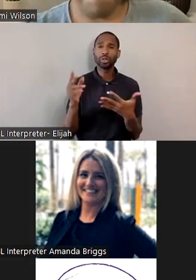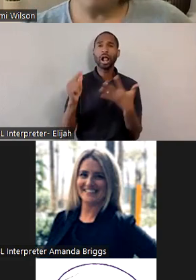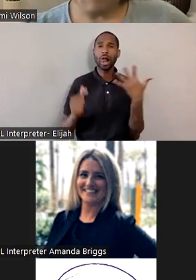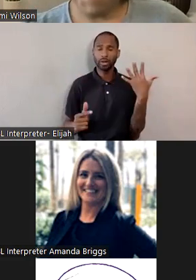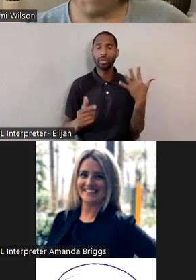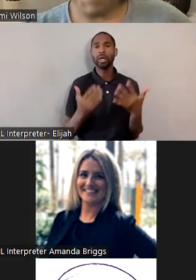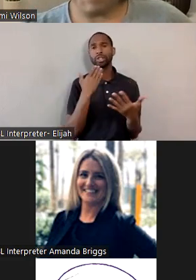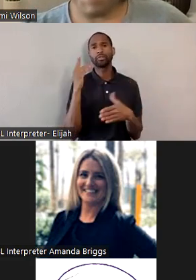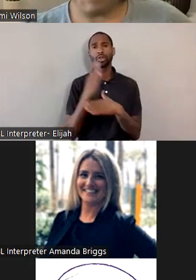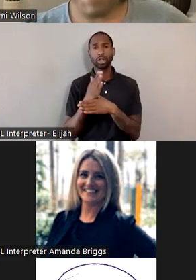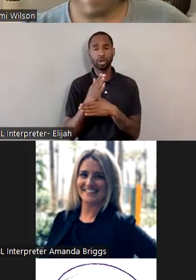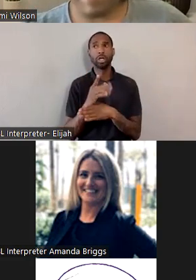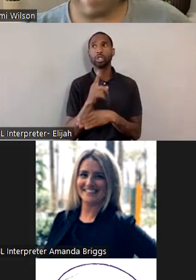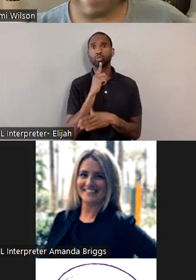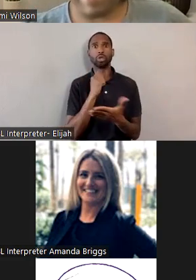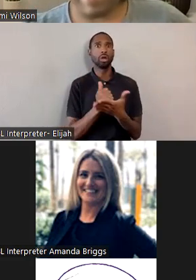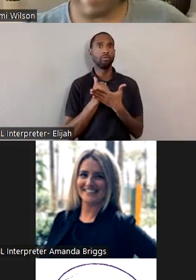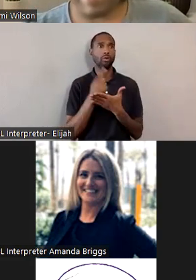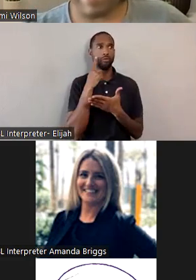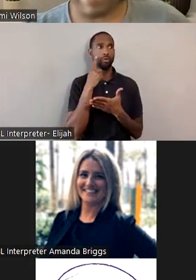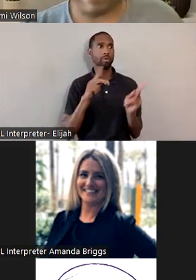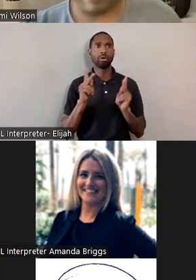That's so helpful for folks to be able to see that.